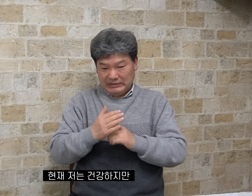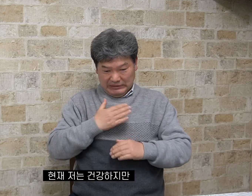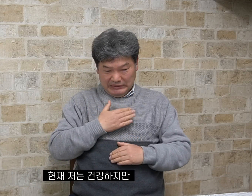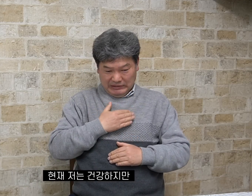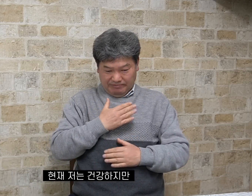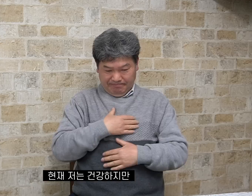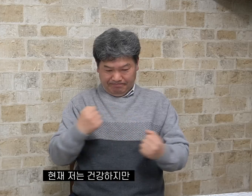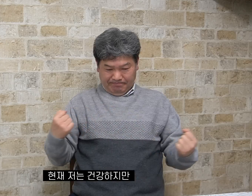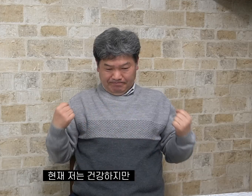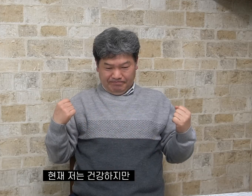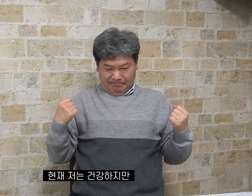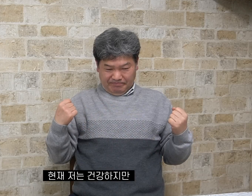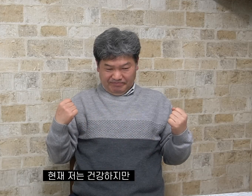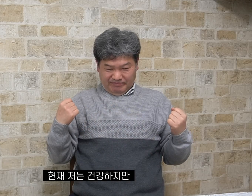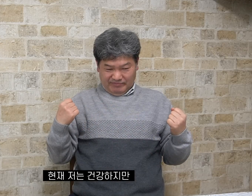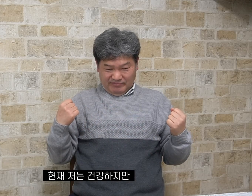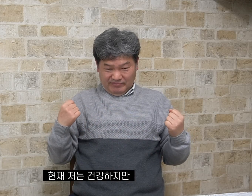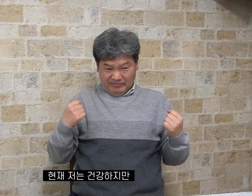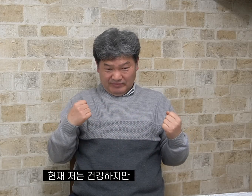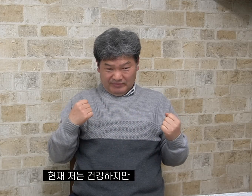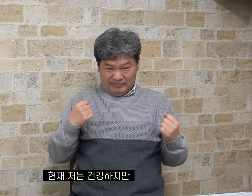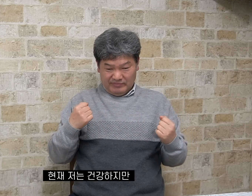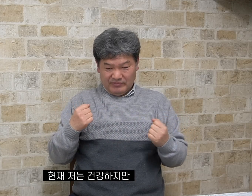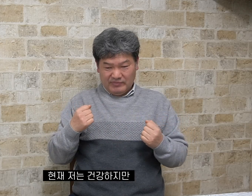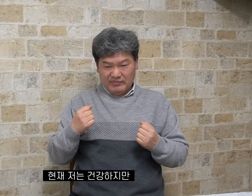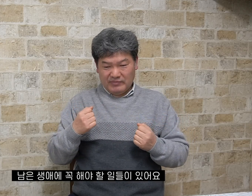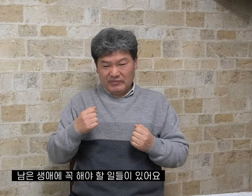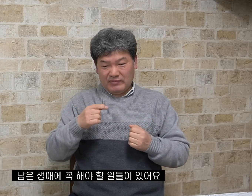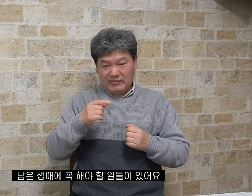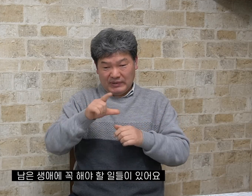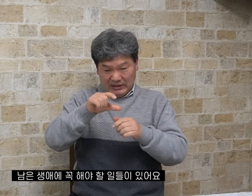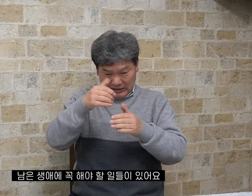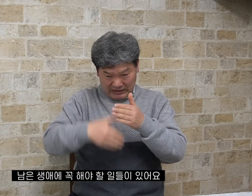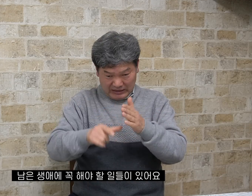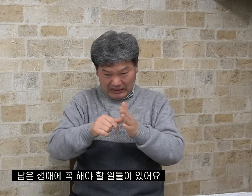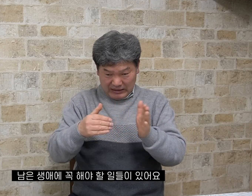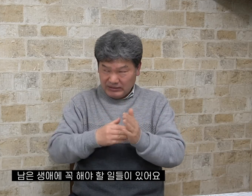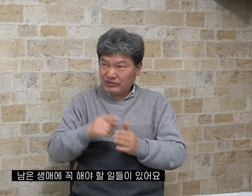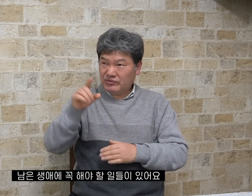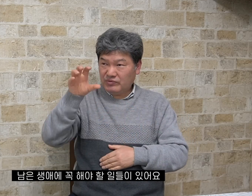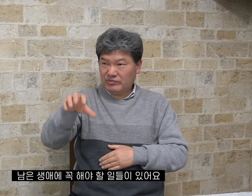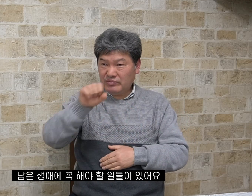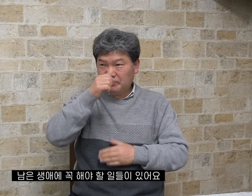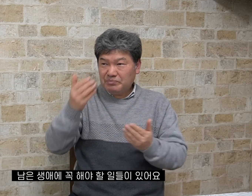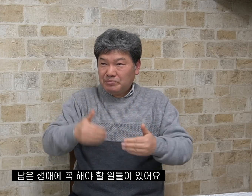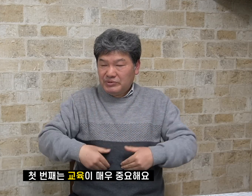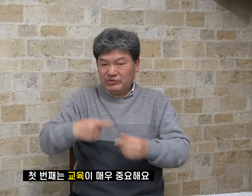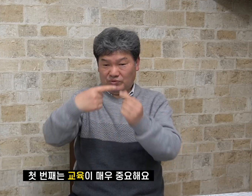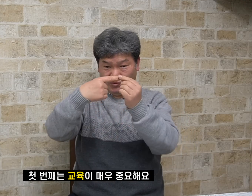I am healthy now, but there are things I must do for the rest of my life.